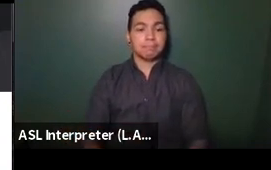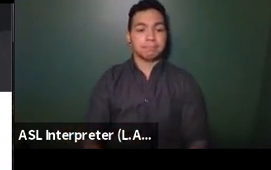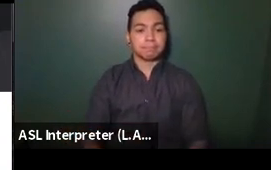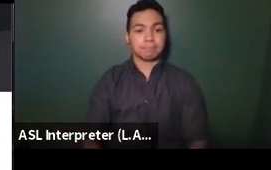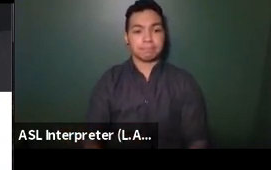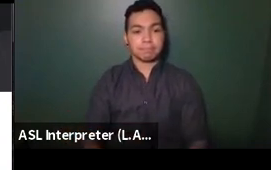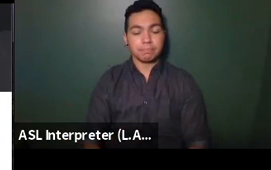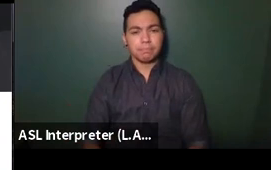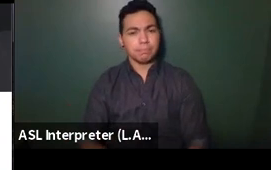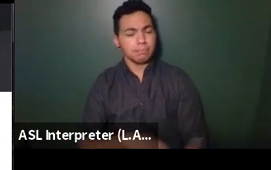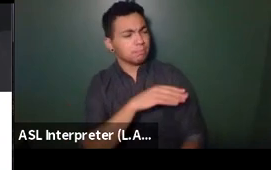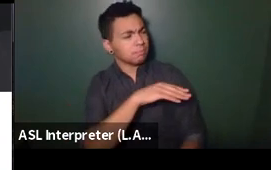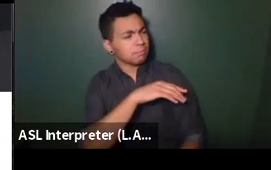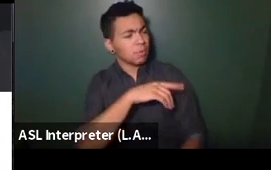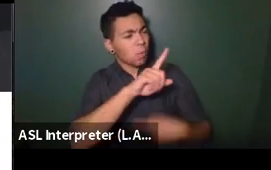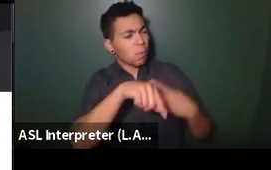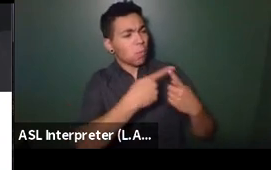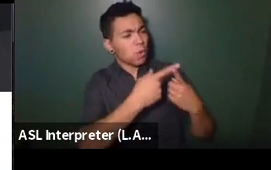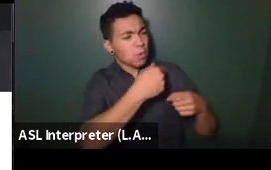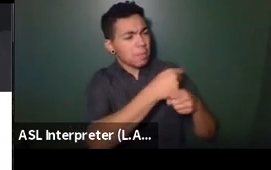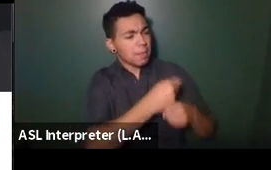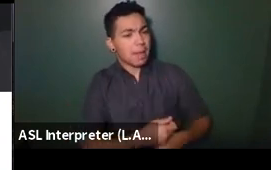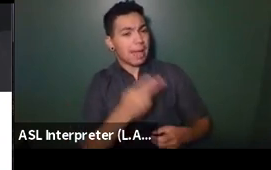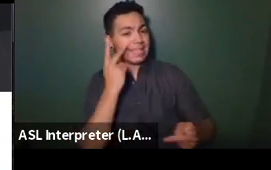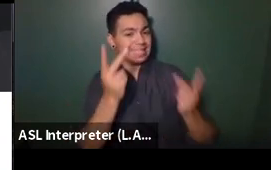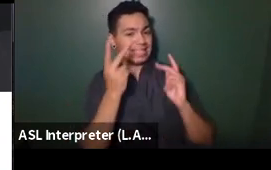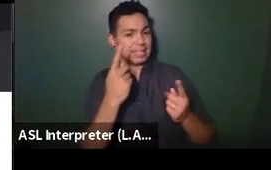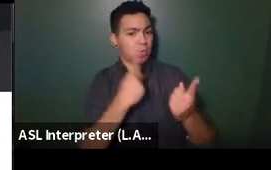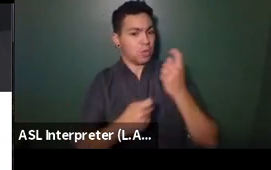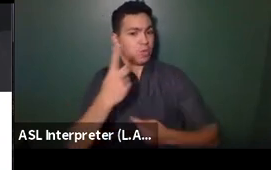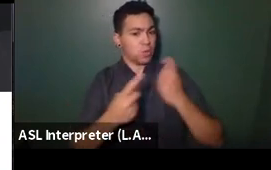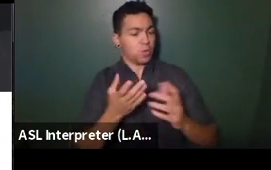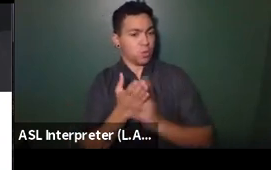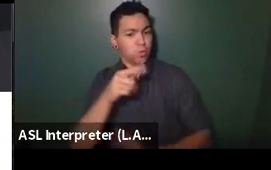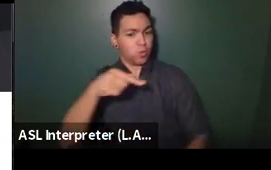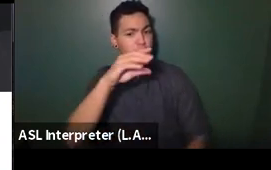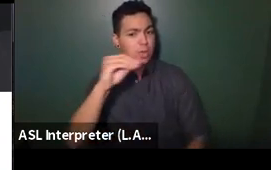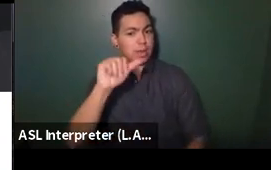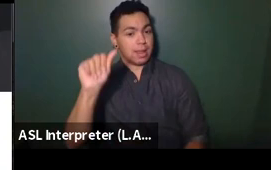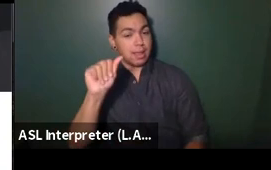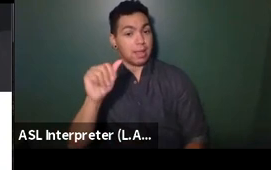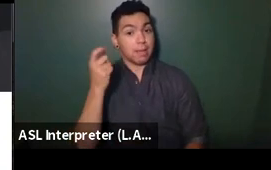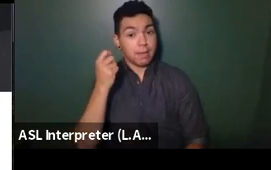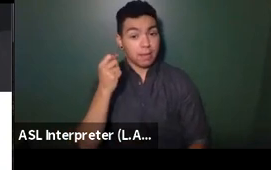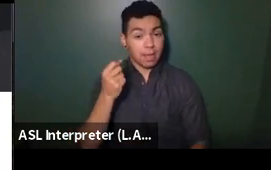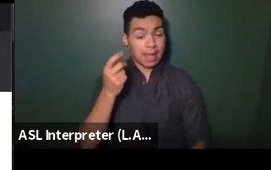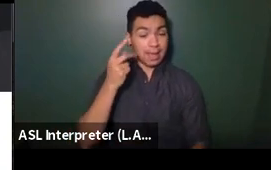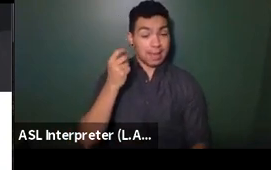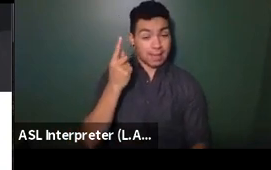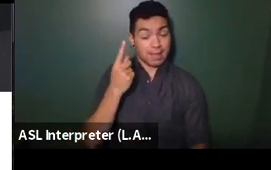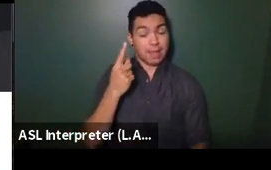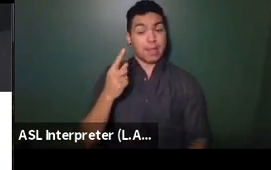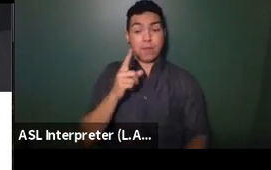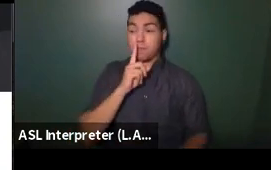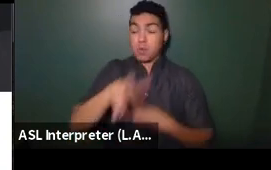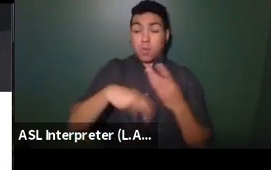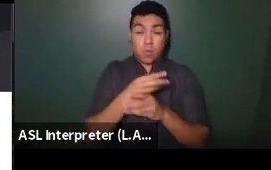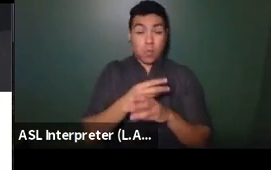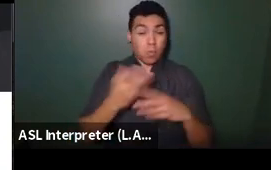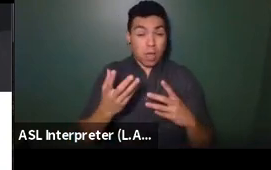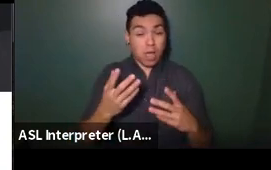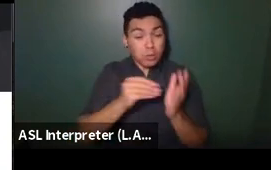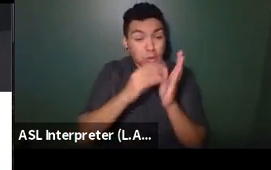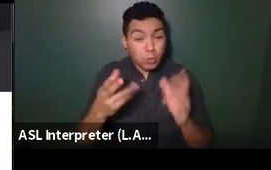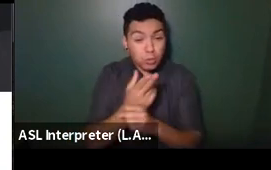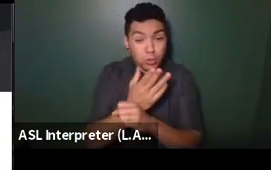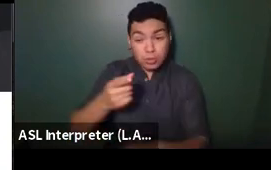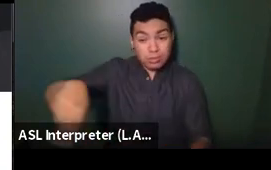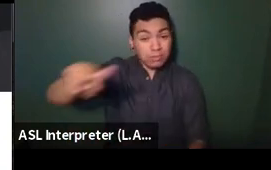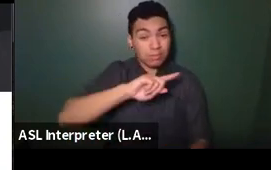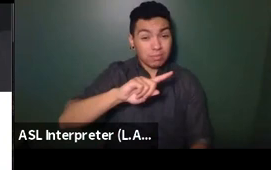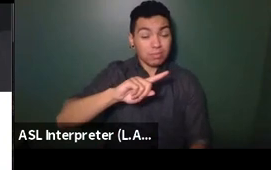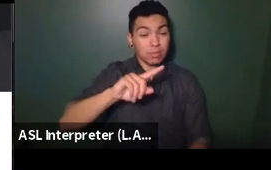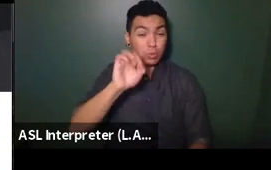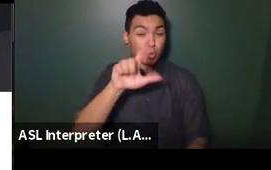Jeff Crawford: Katherine as you're making a quiz right now and I see questions coming in, the reality is students who are using tools effectively today have the whole internet at their disposal, at their fingertips.